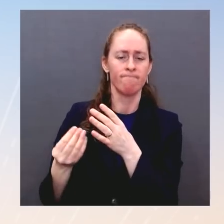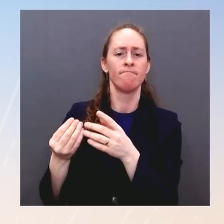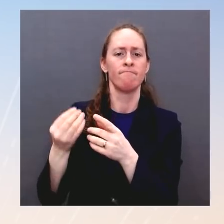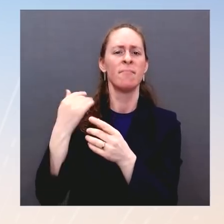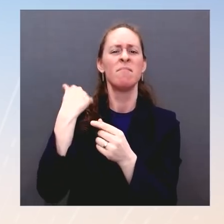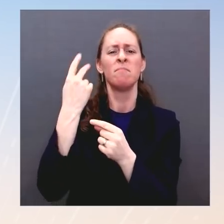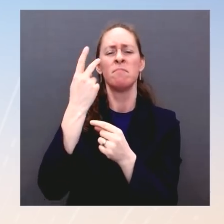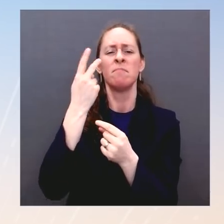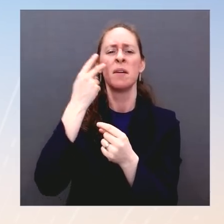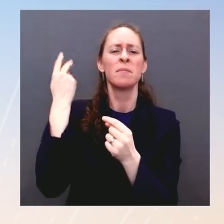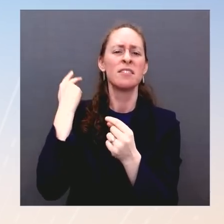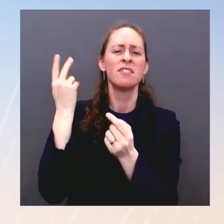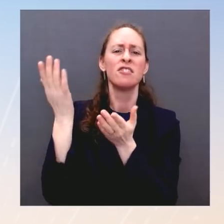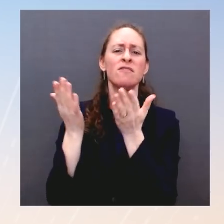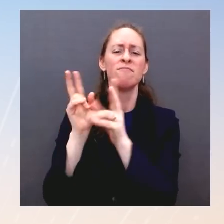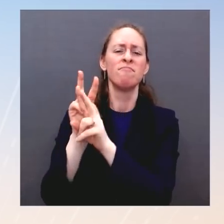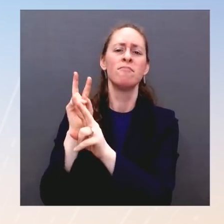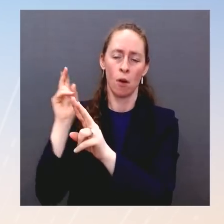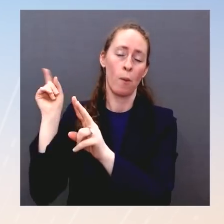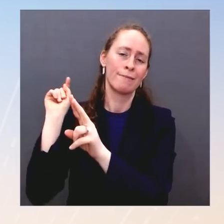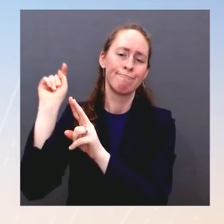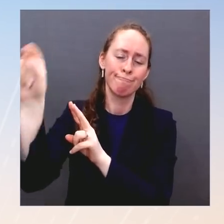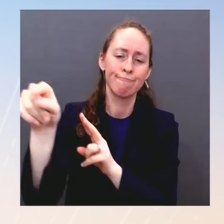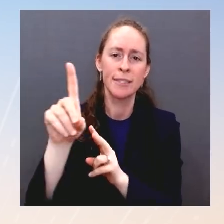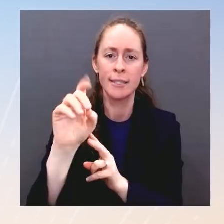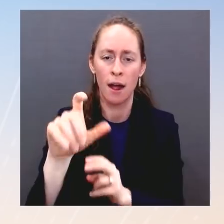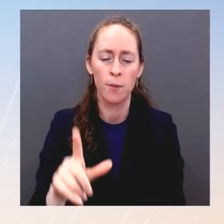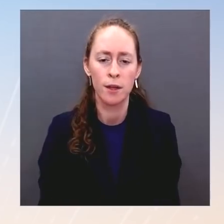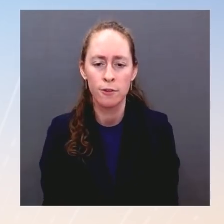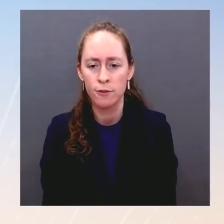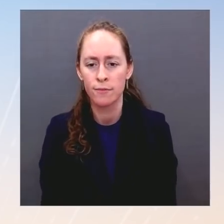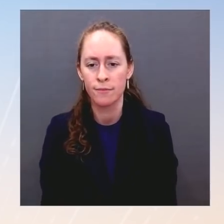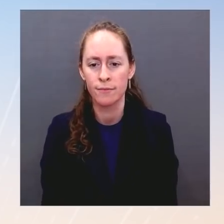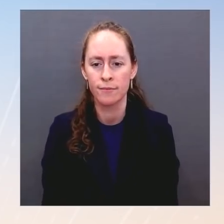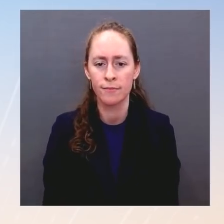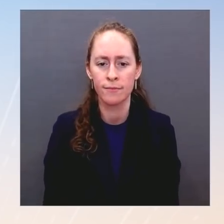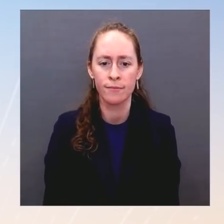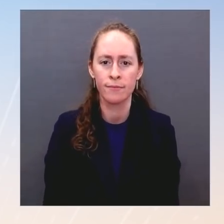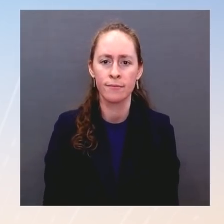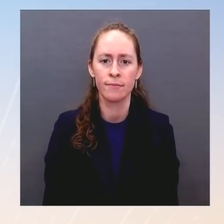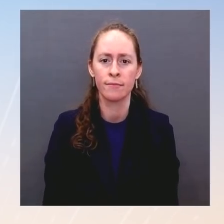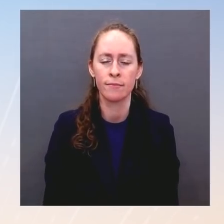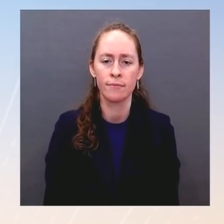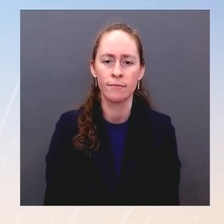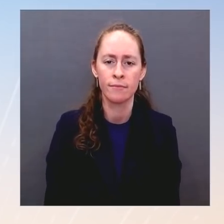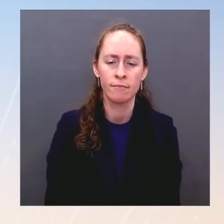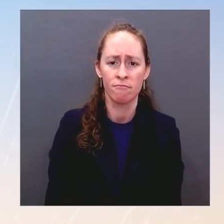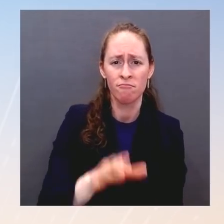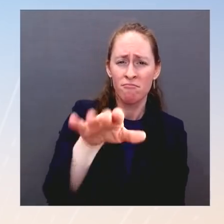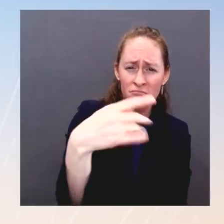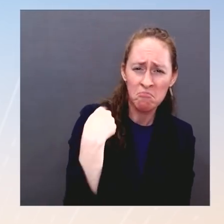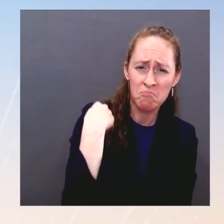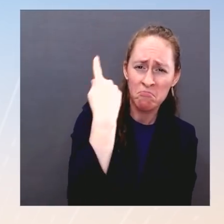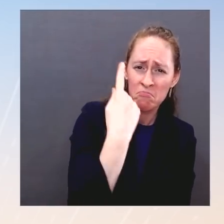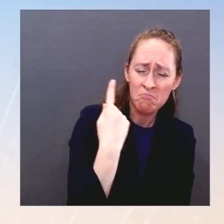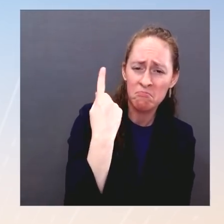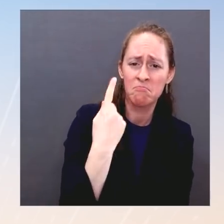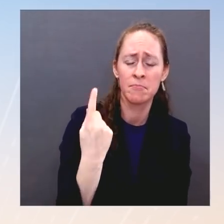Does the President have special secure facilities in Wilmington? We know that, obviously, at Camp David that is something available.